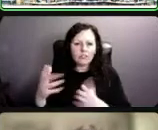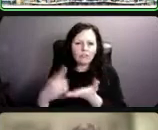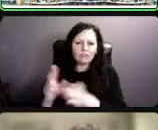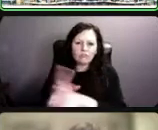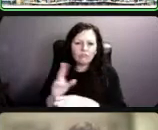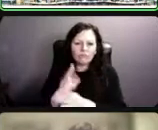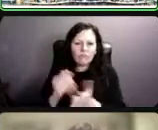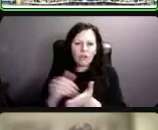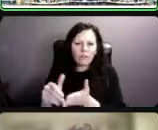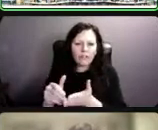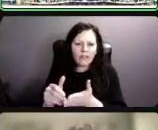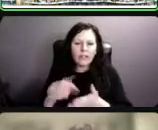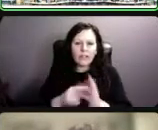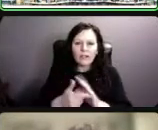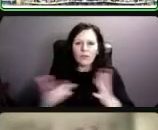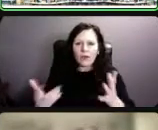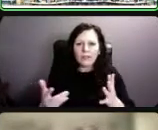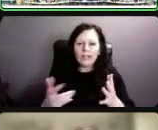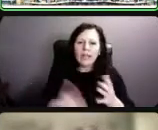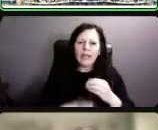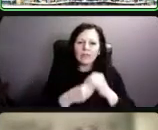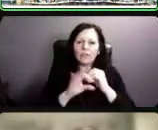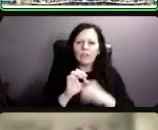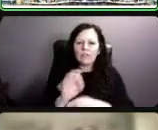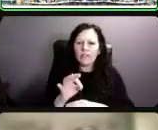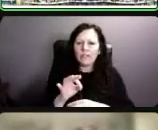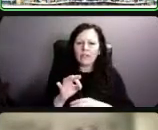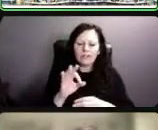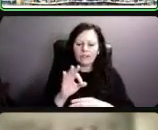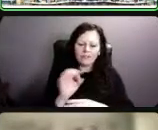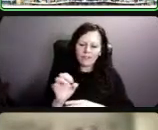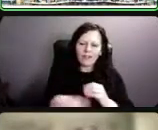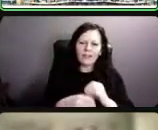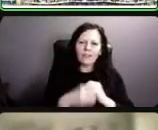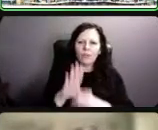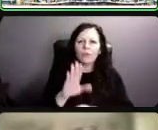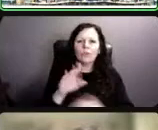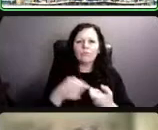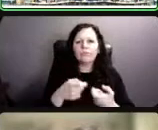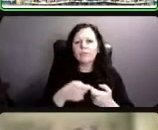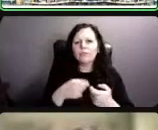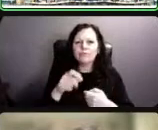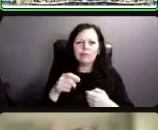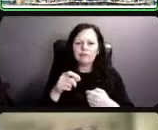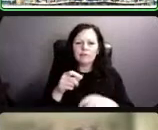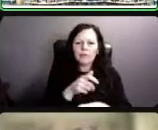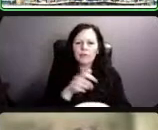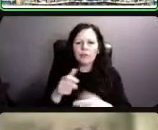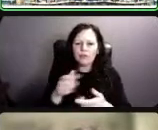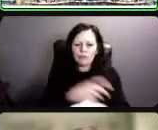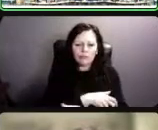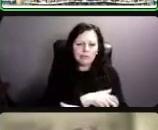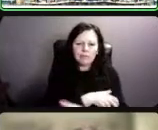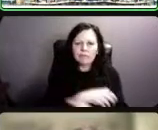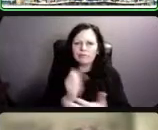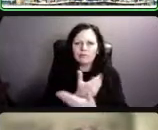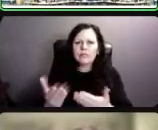MIGHT OR MIGHT NOT BE FAMILIAR WITH. IT'S WIDELY USED IN OREGON.